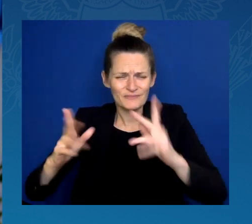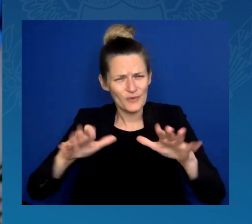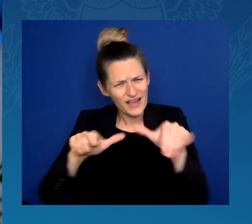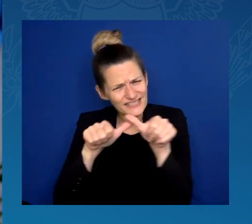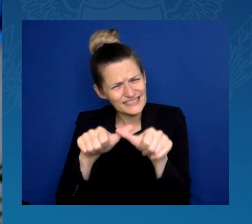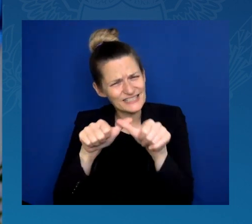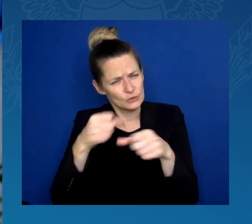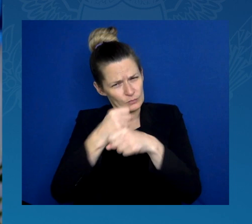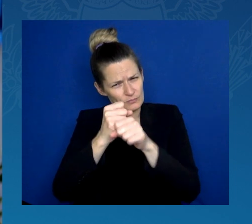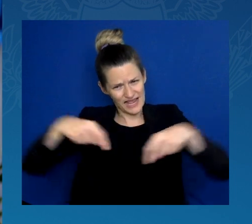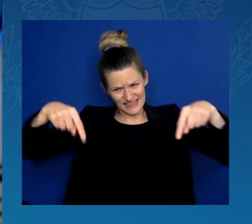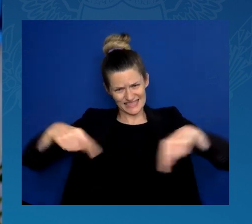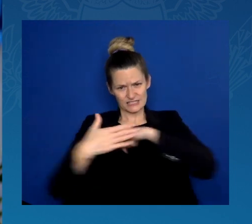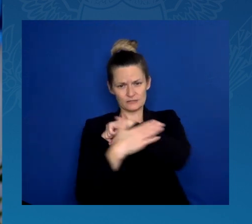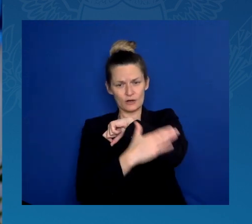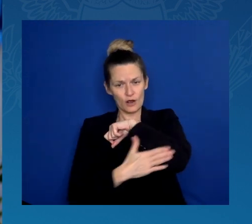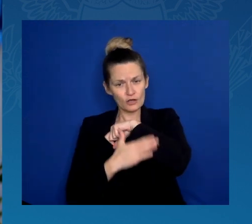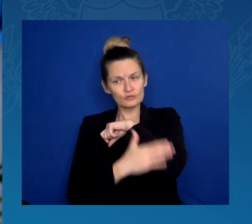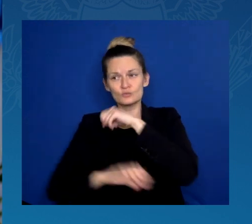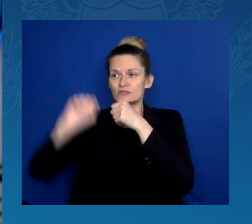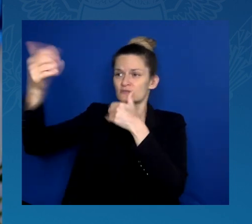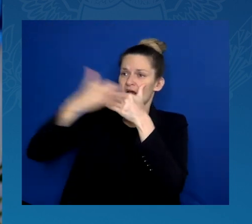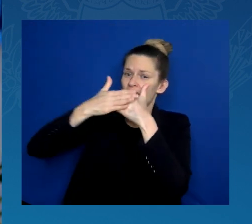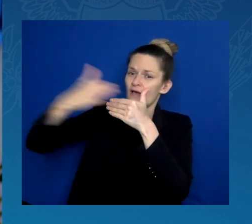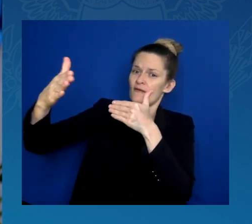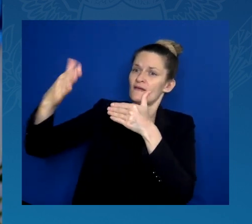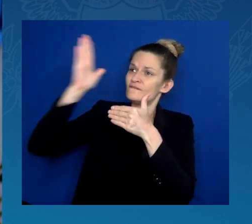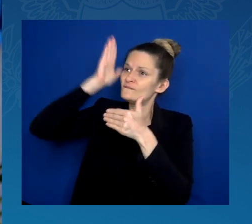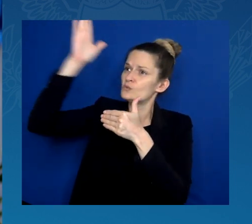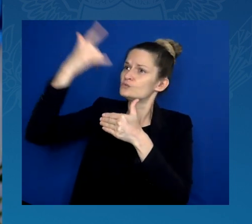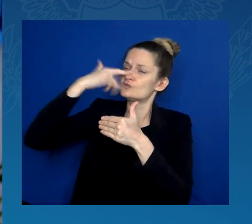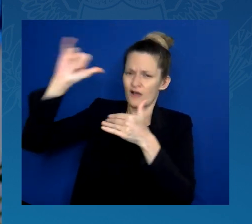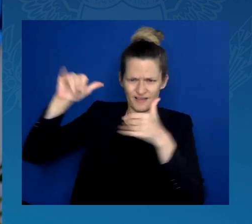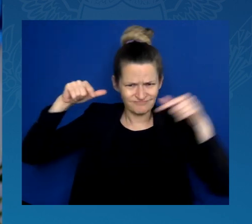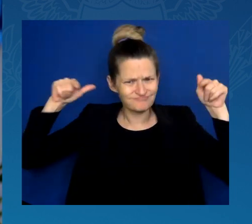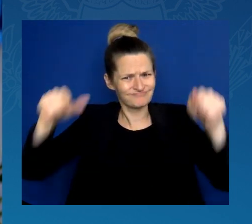And if folks ask you all, "Well, how do they plan on paying for all of this?"